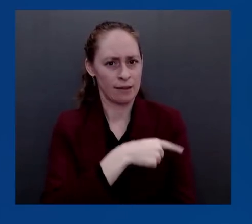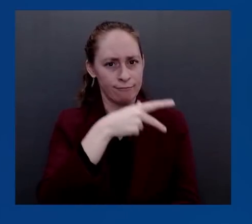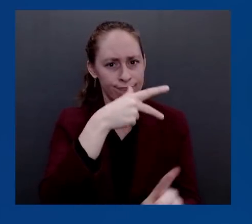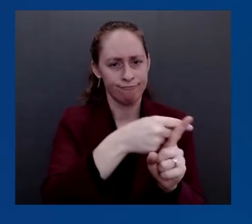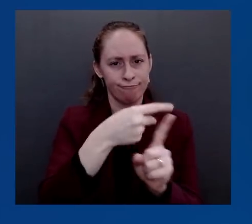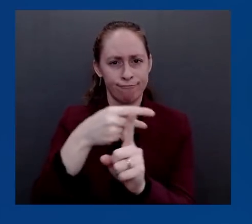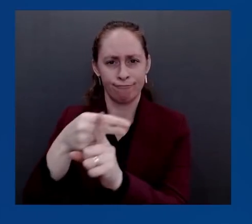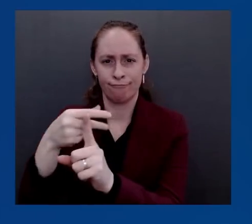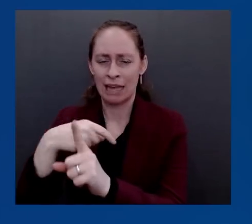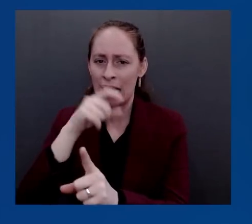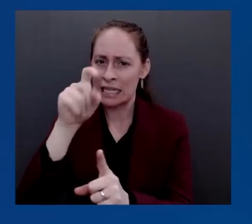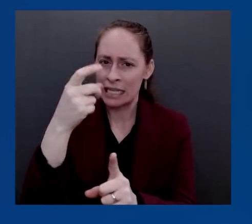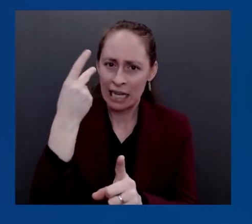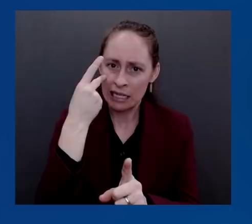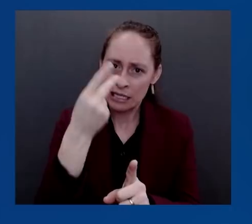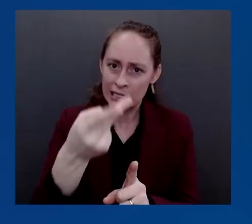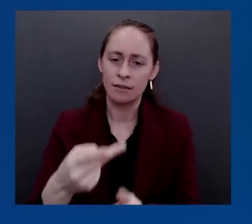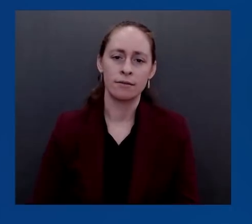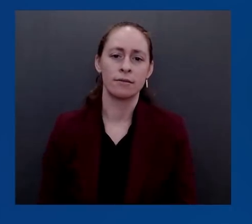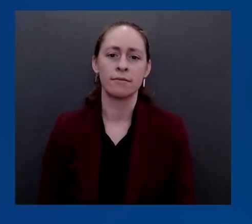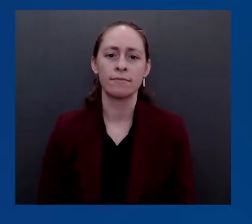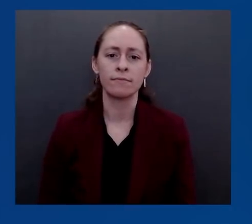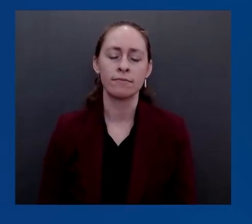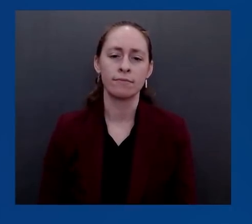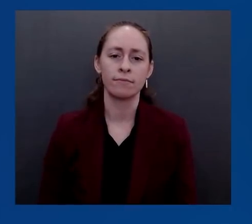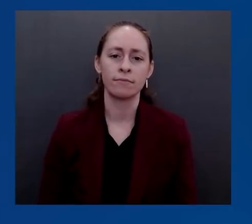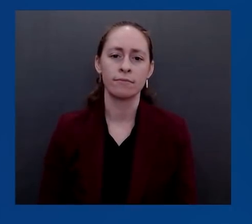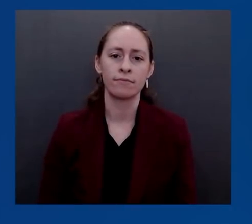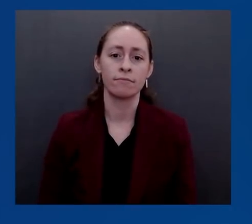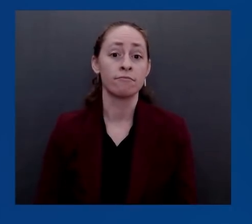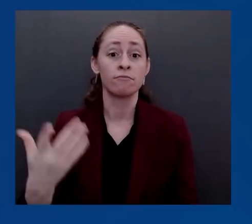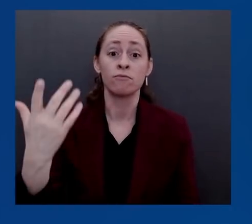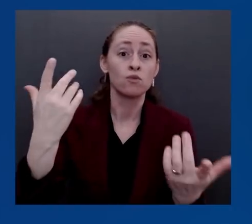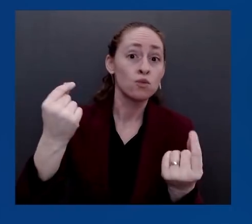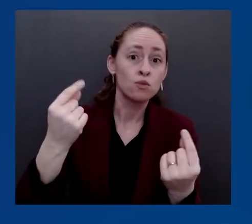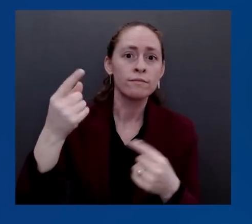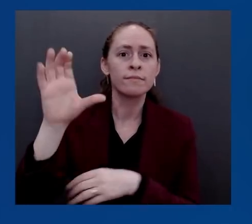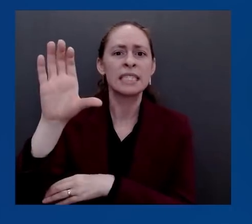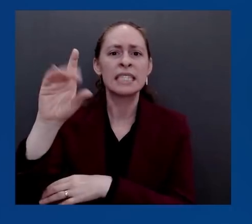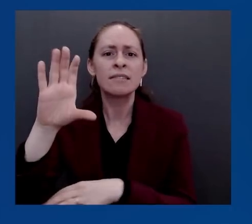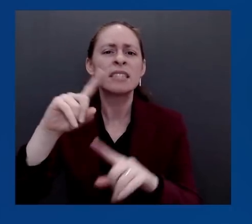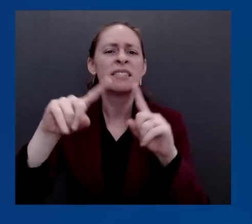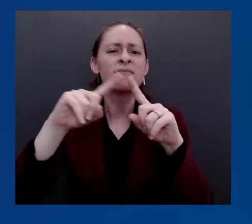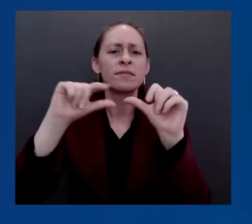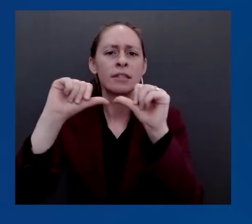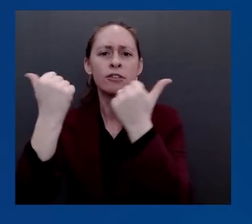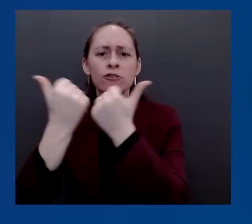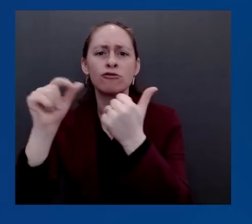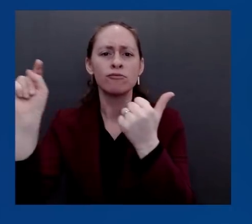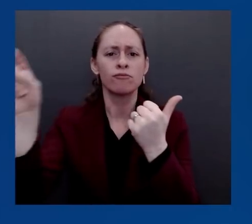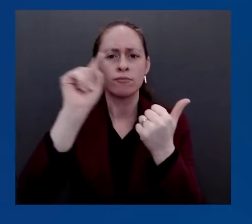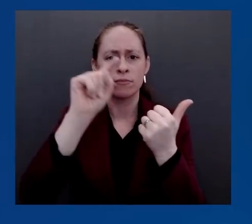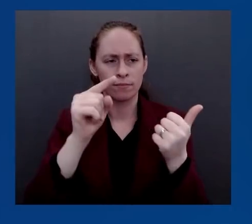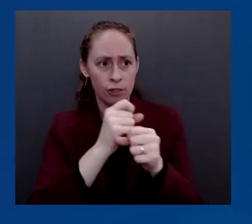to create better access, to set up mobile clinics. And that becomes the effort going forward